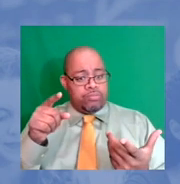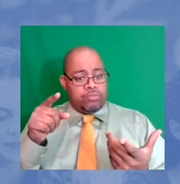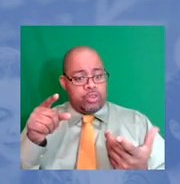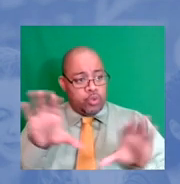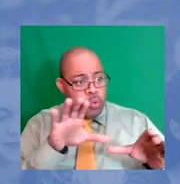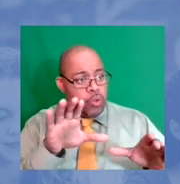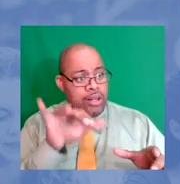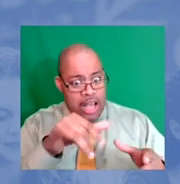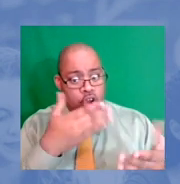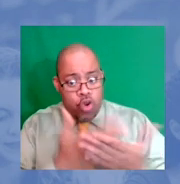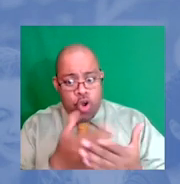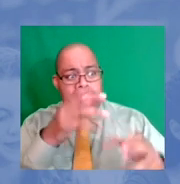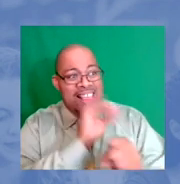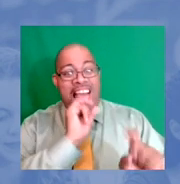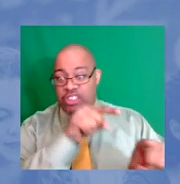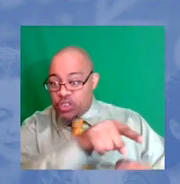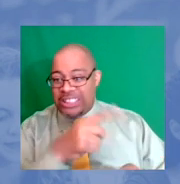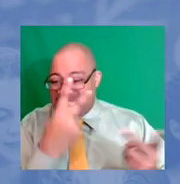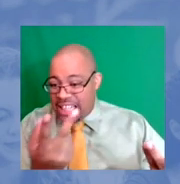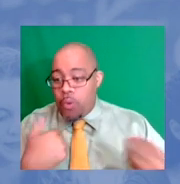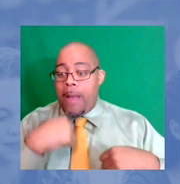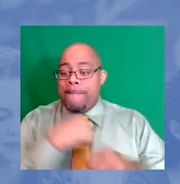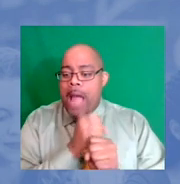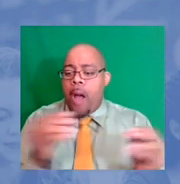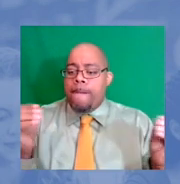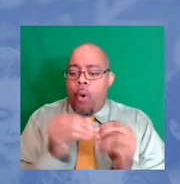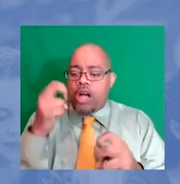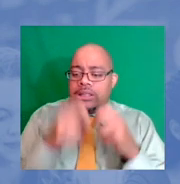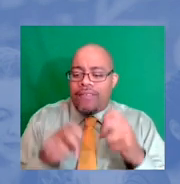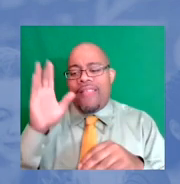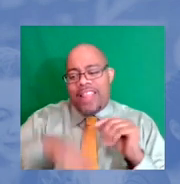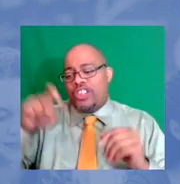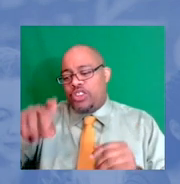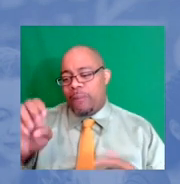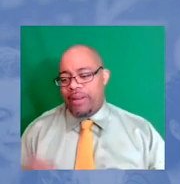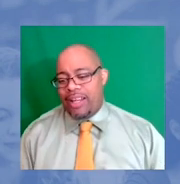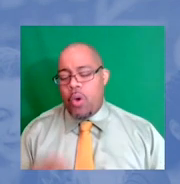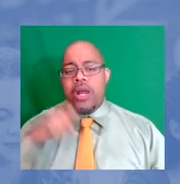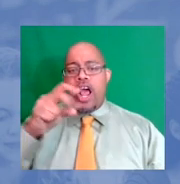ANSWER. SO WE'VE MADE IT MORE DIFFICULT THAN IT NEEDS TO BE. WE NEED IT LOOK AT WHERE KIDS ARE THRIVING